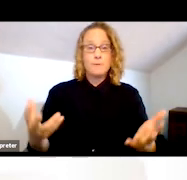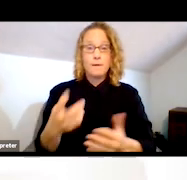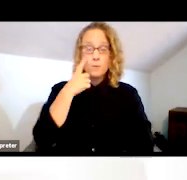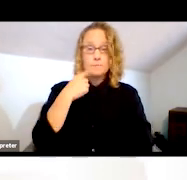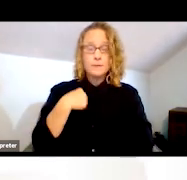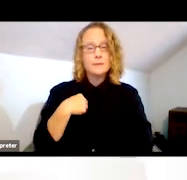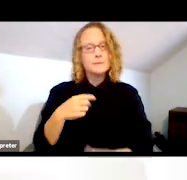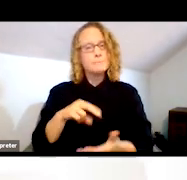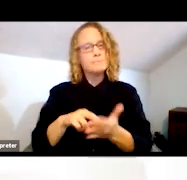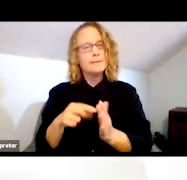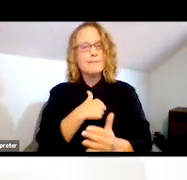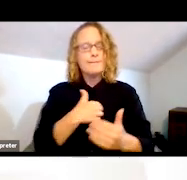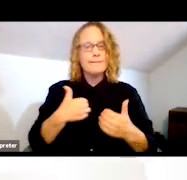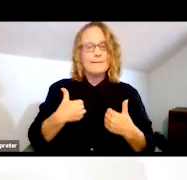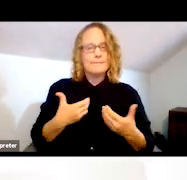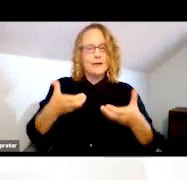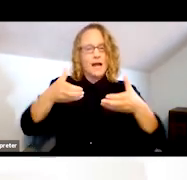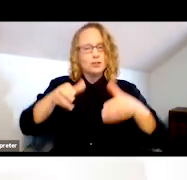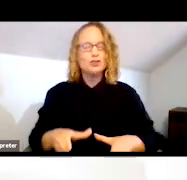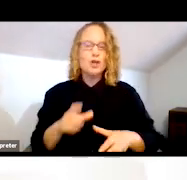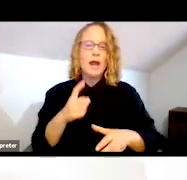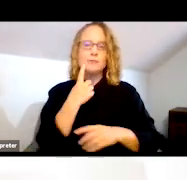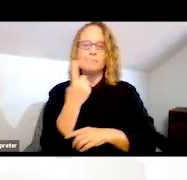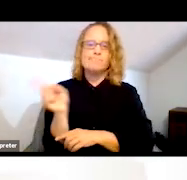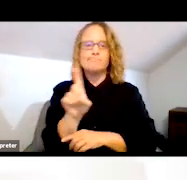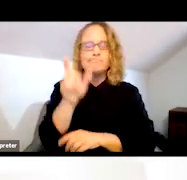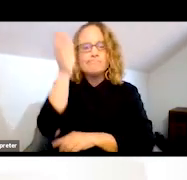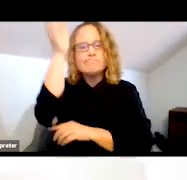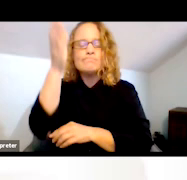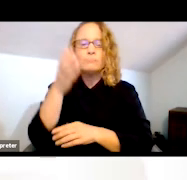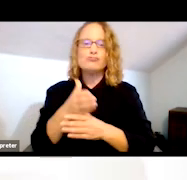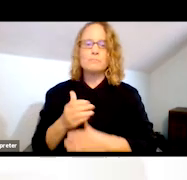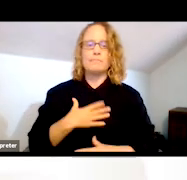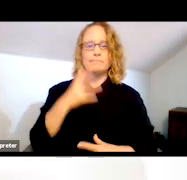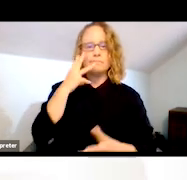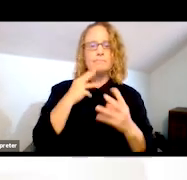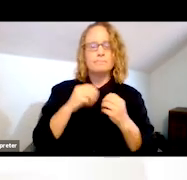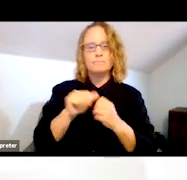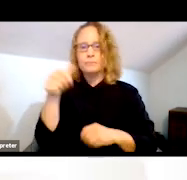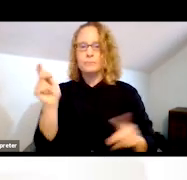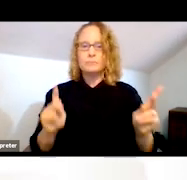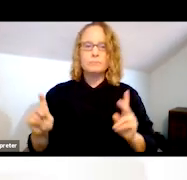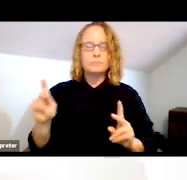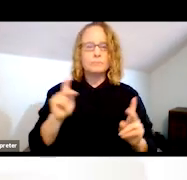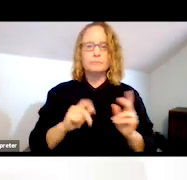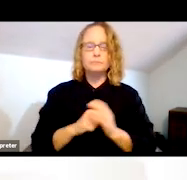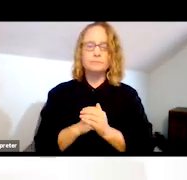You don't have to get up, keep your seats. But seriously, what that means